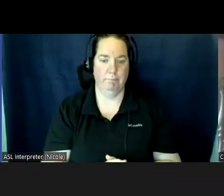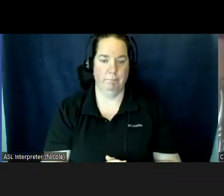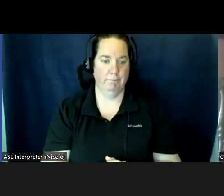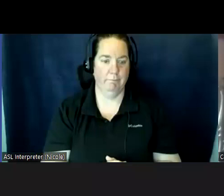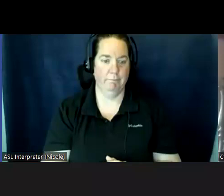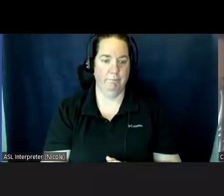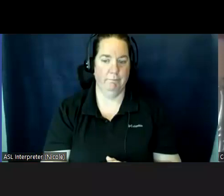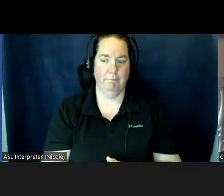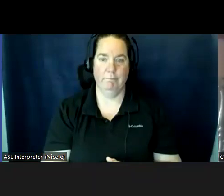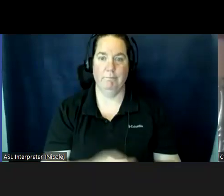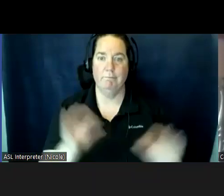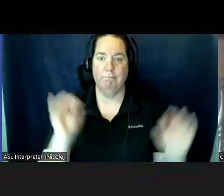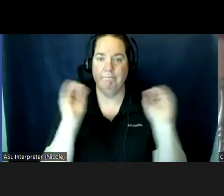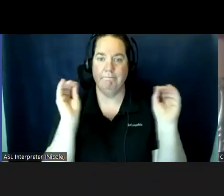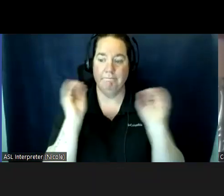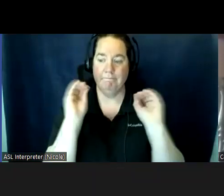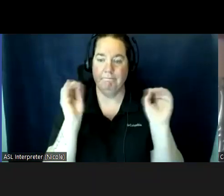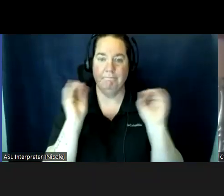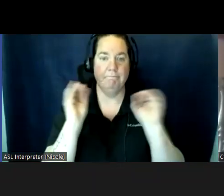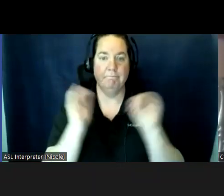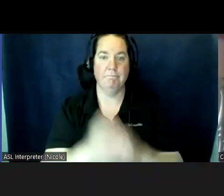I'm not seeing any additional messages at this time.